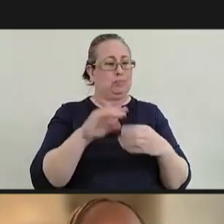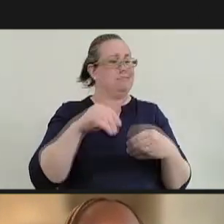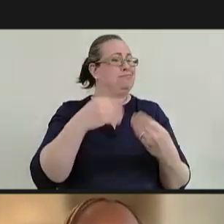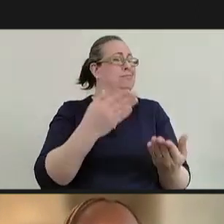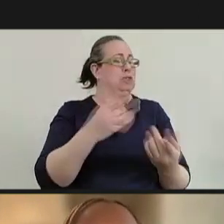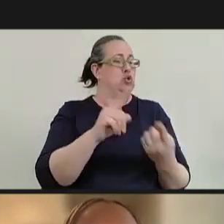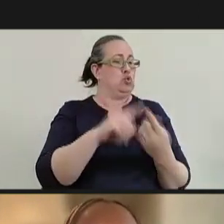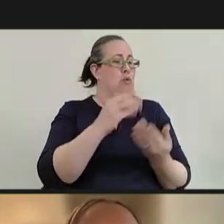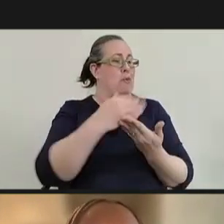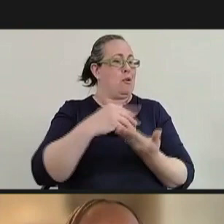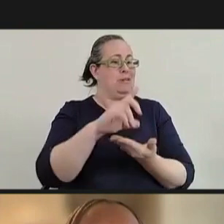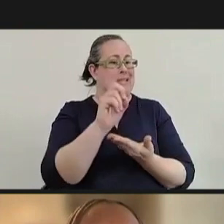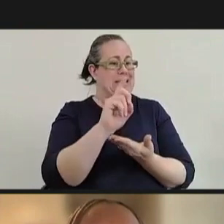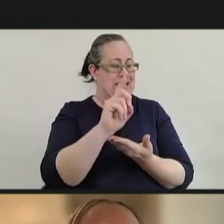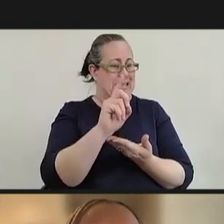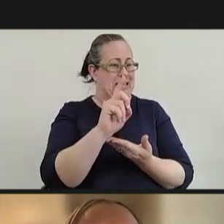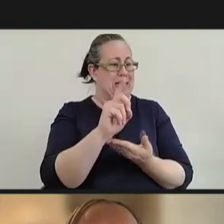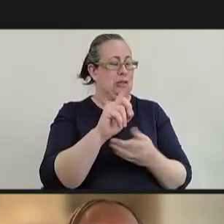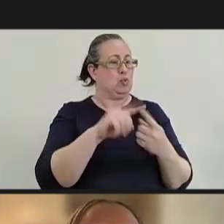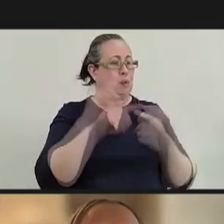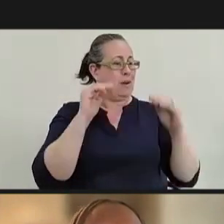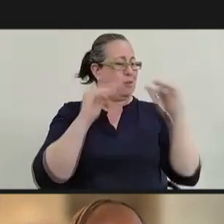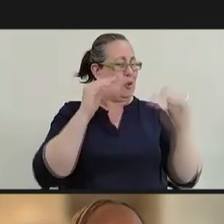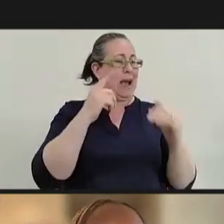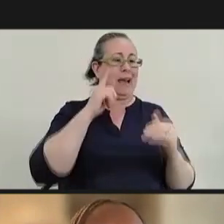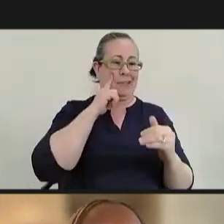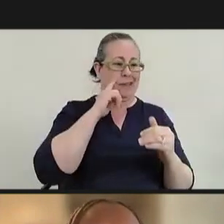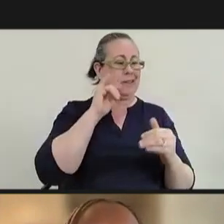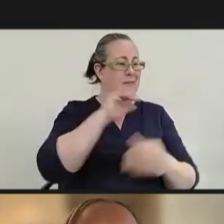and I'm sure the vaccination rate has been affected by that when it comes to giving